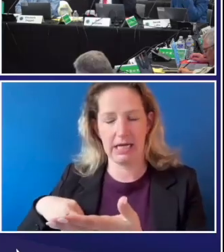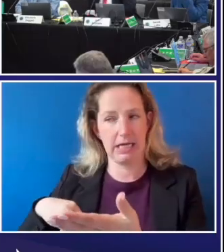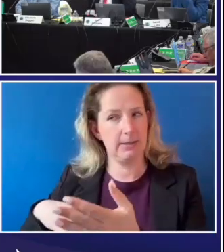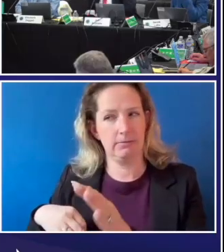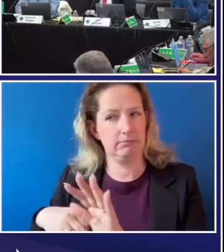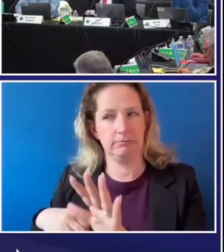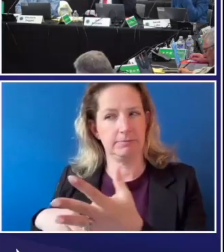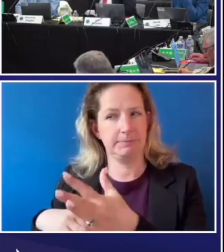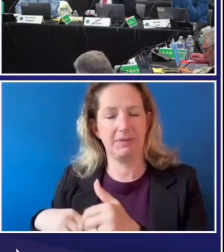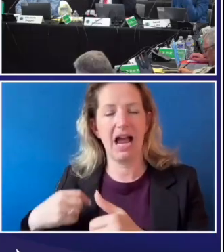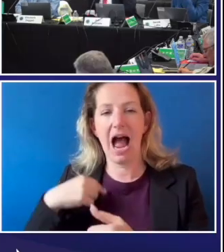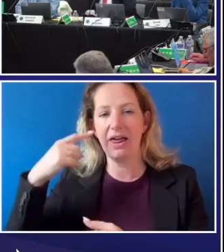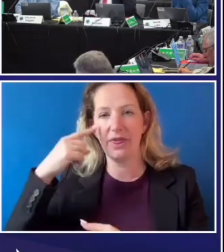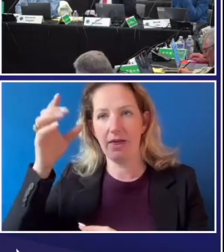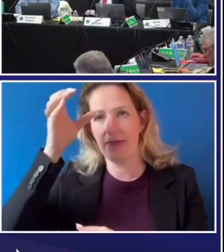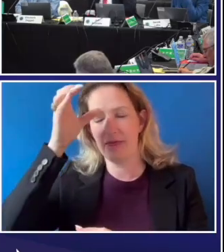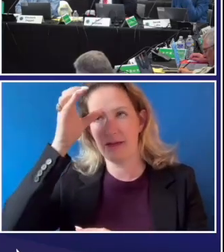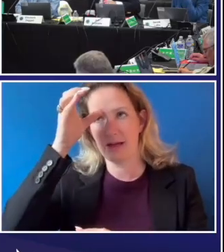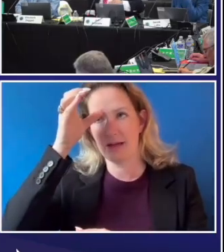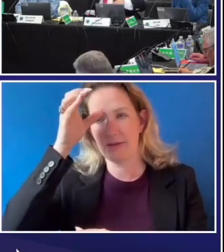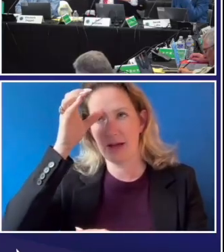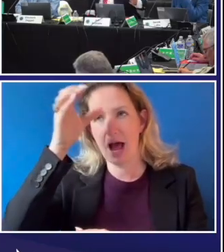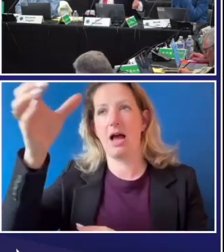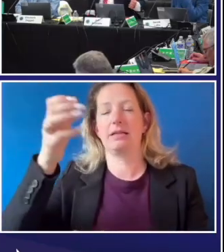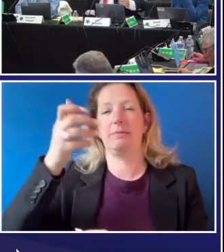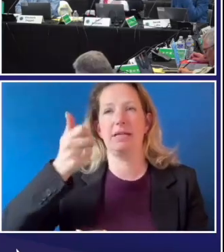concept that the work had had to count towards,